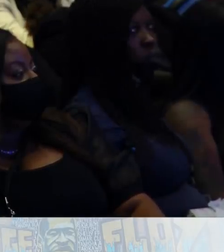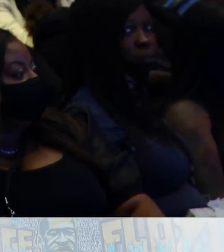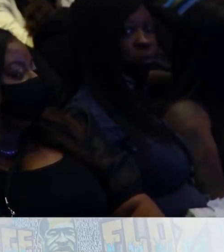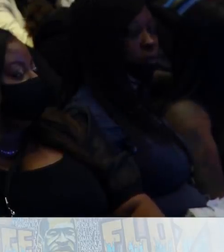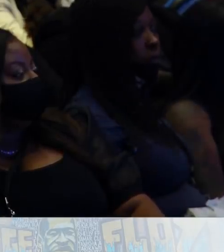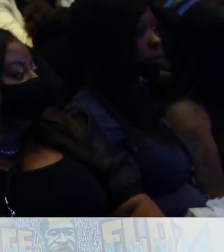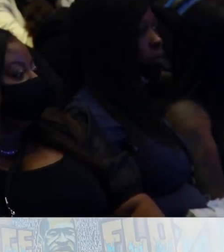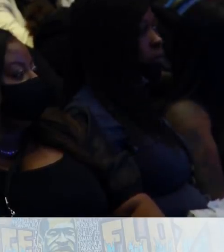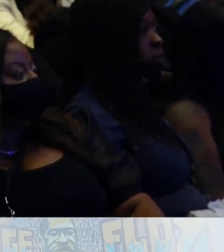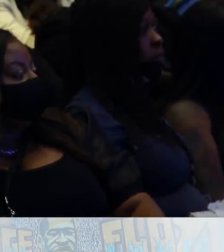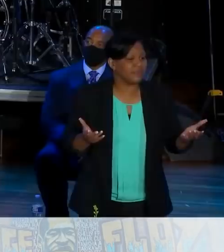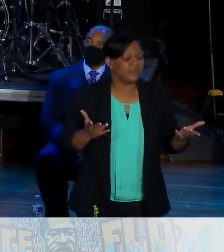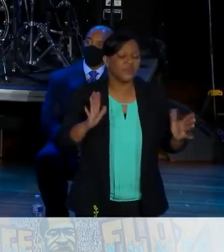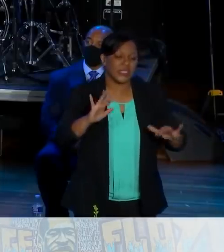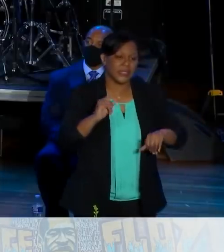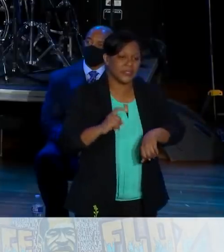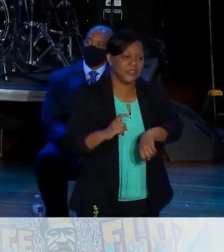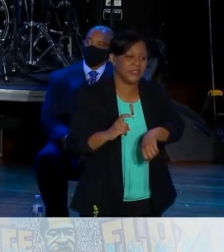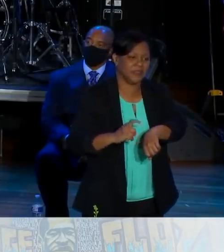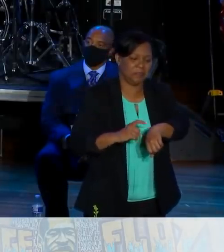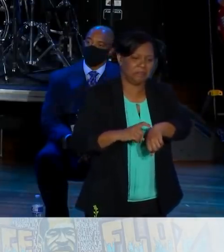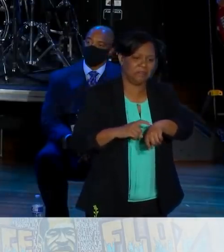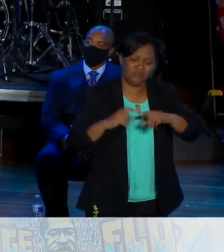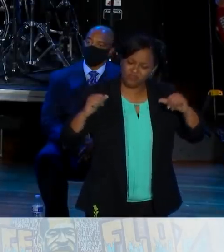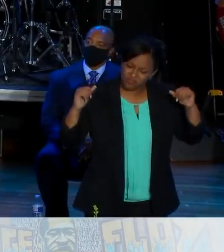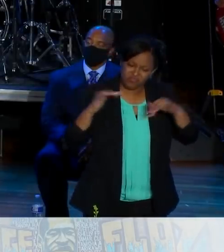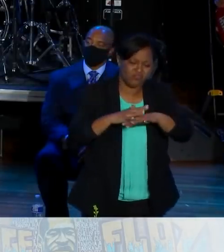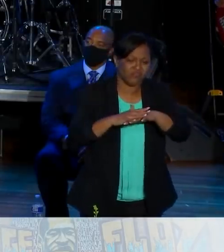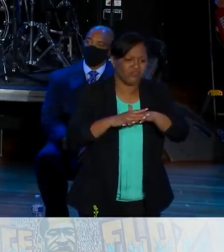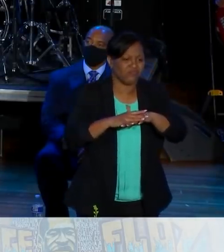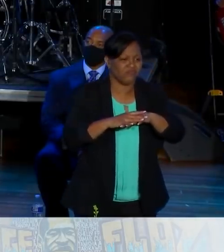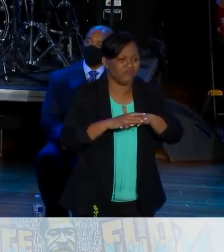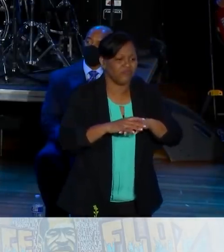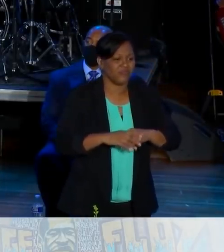POLICING MEASURES TO GO UNQUESTIONED. WE'RE GOING TO CHANGE THE TIME.